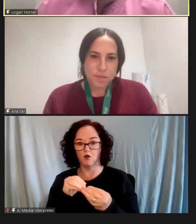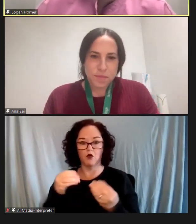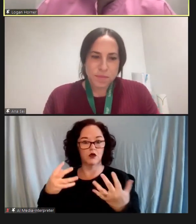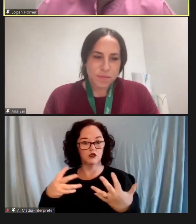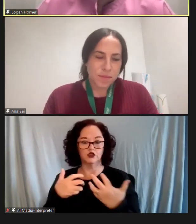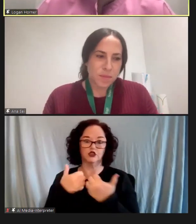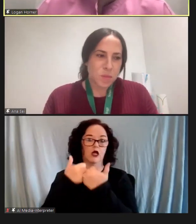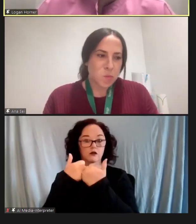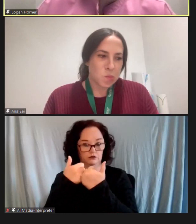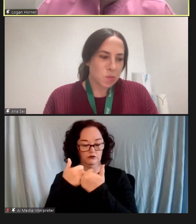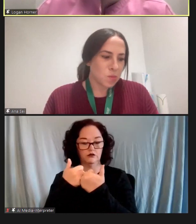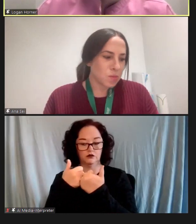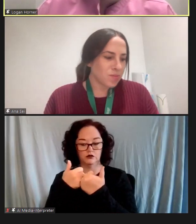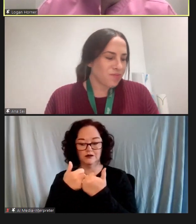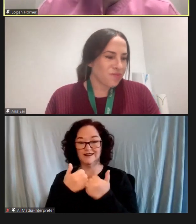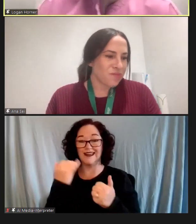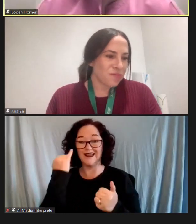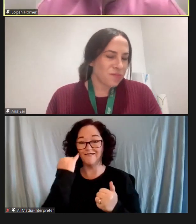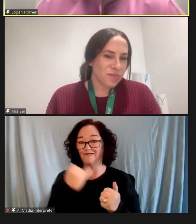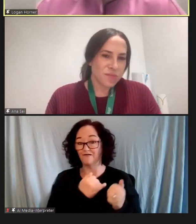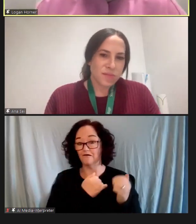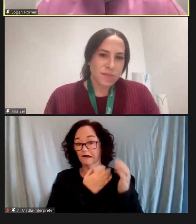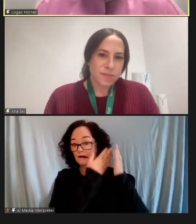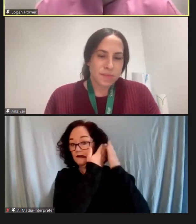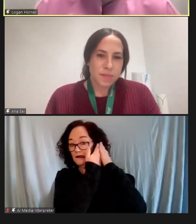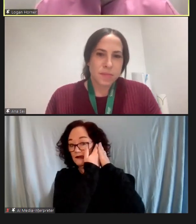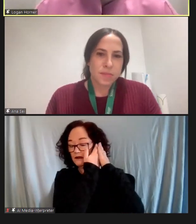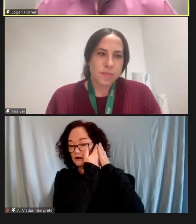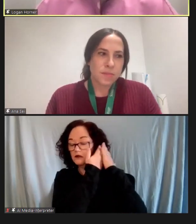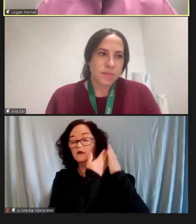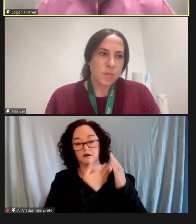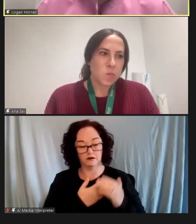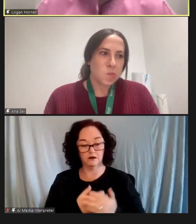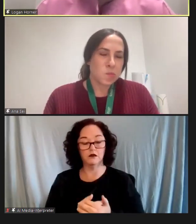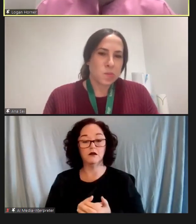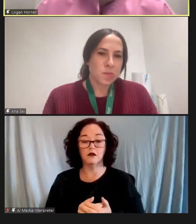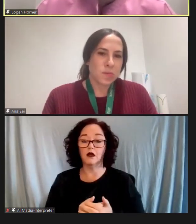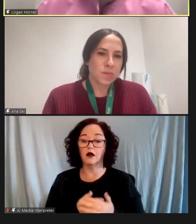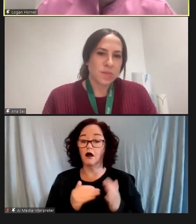is compromised and a lot of the time for